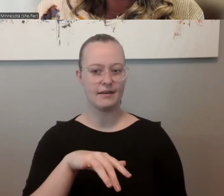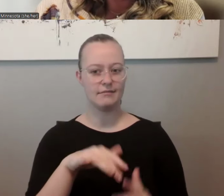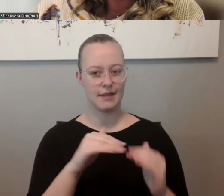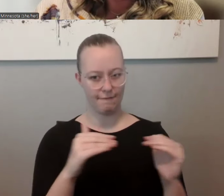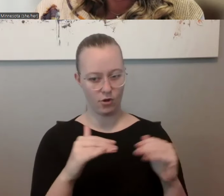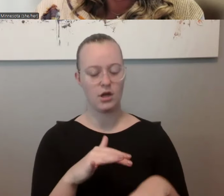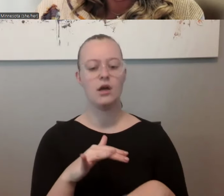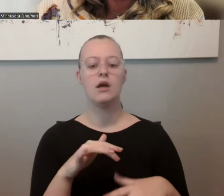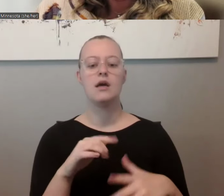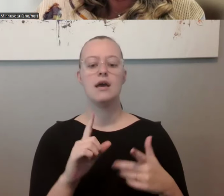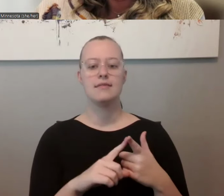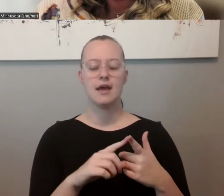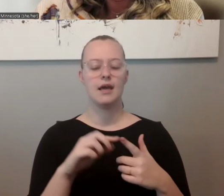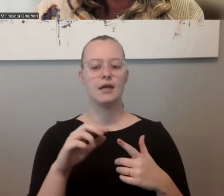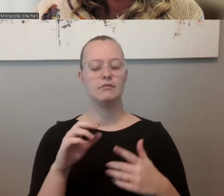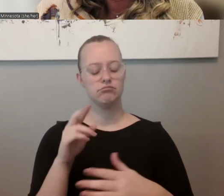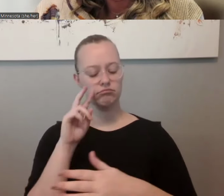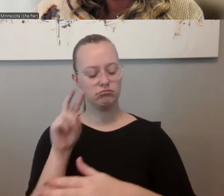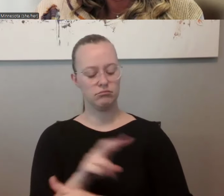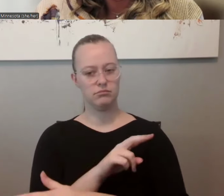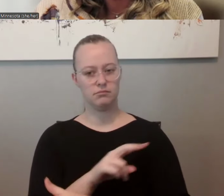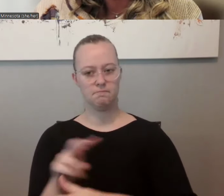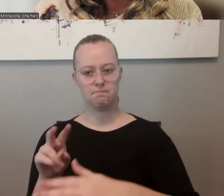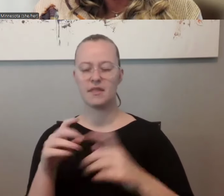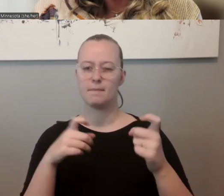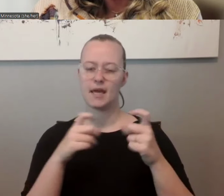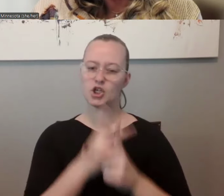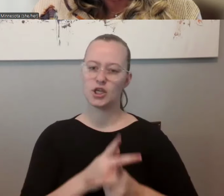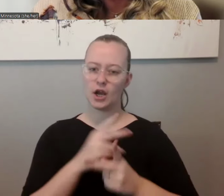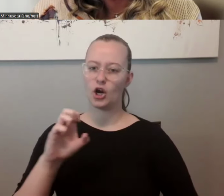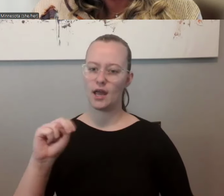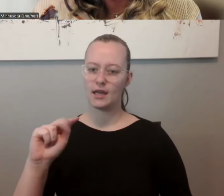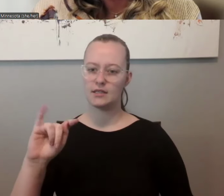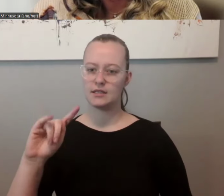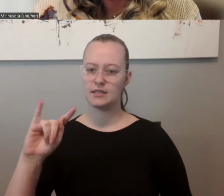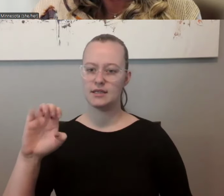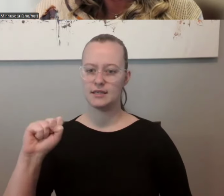And then looking across all of those, the managed care entities can come up with